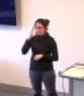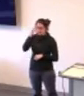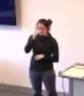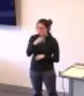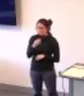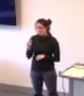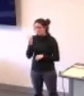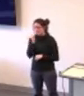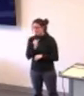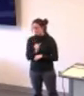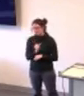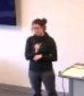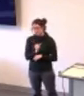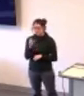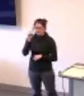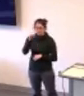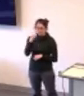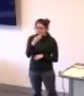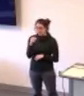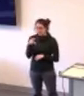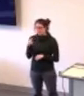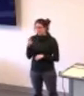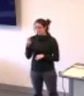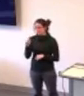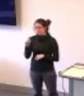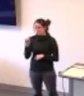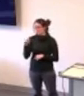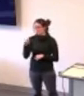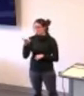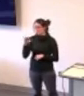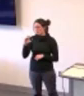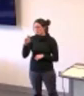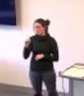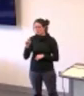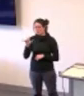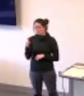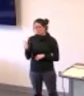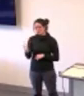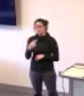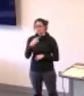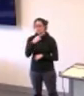Black and Puerto Rican men. Such were the fish trapped in the net called justice.